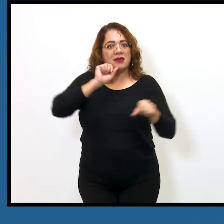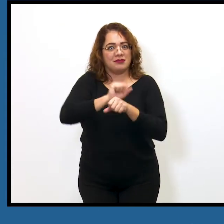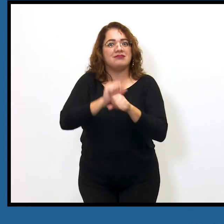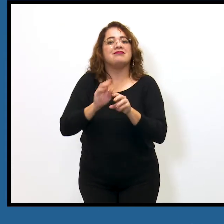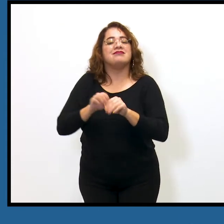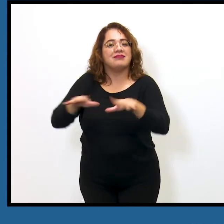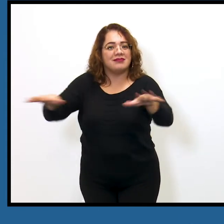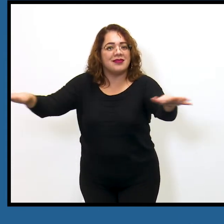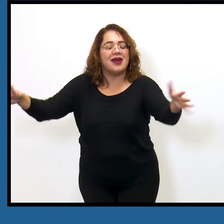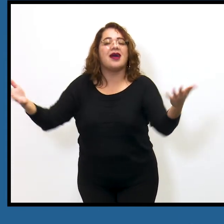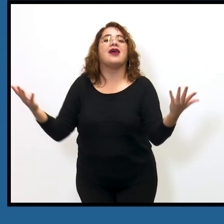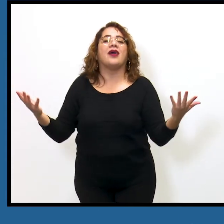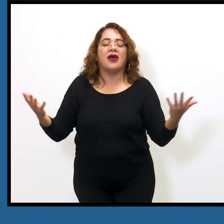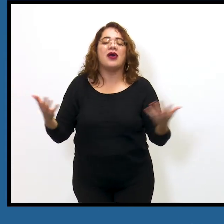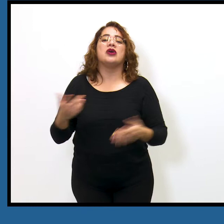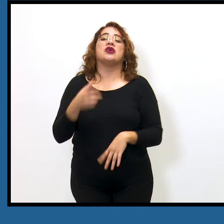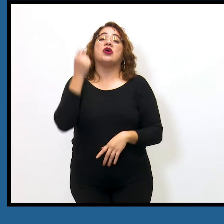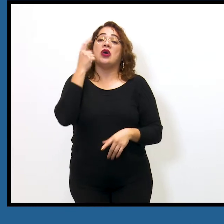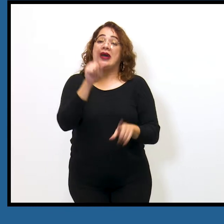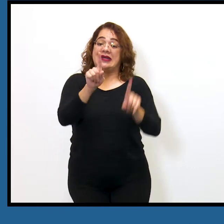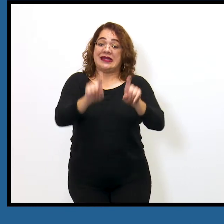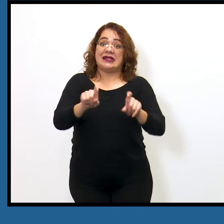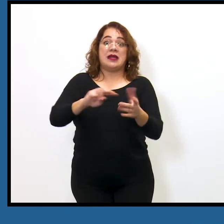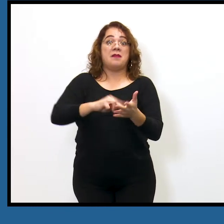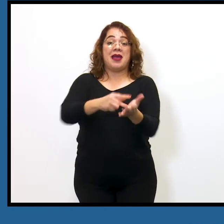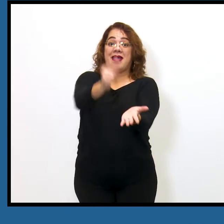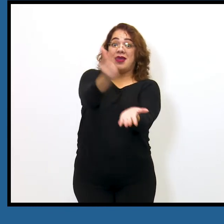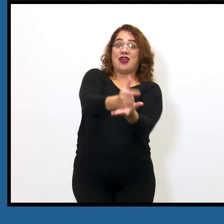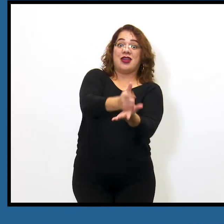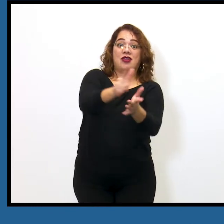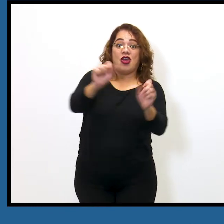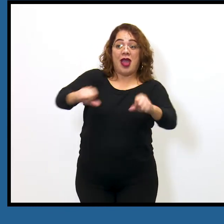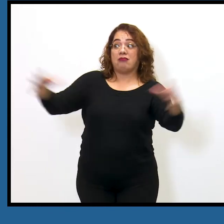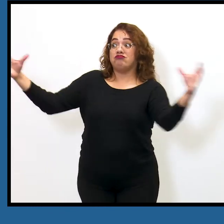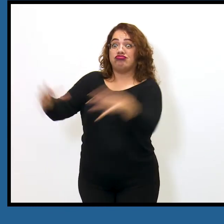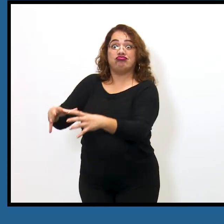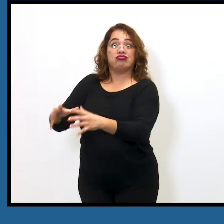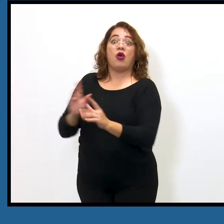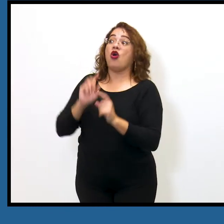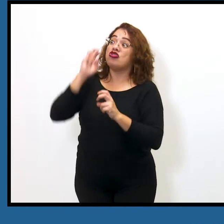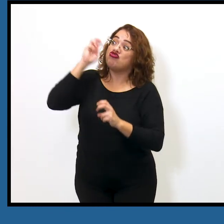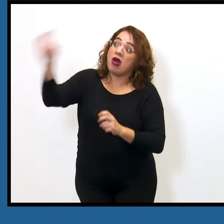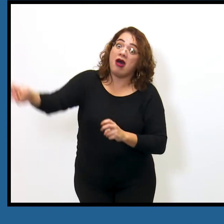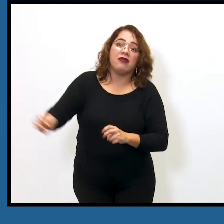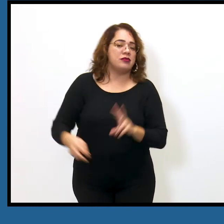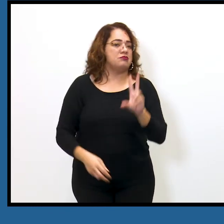ask you to please continue even if your test says negative to not gather with your friends